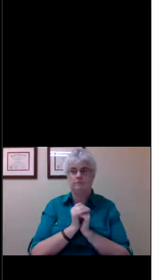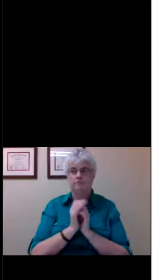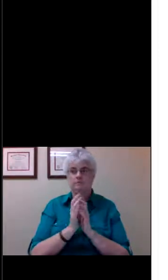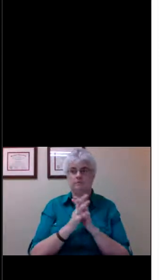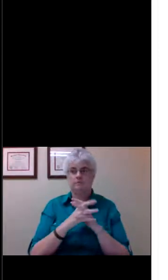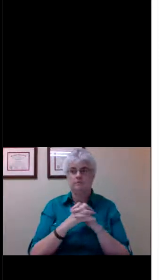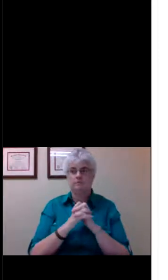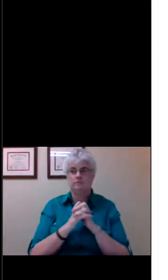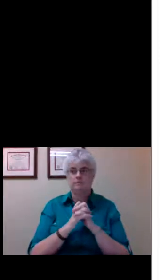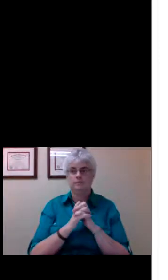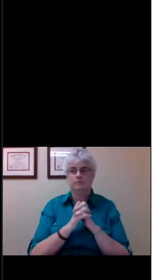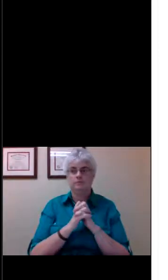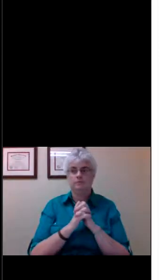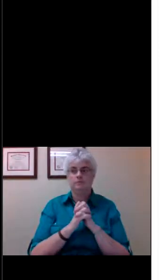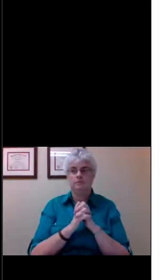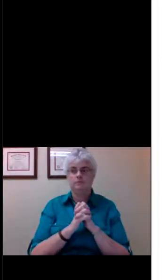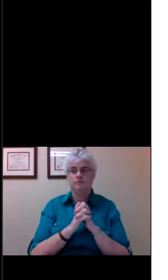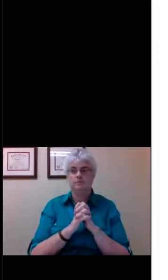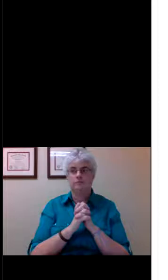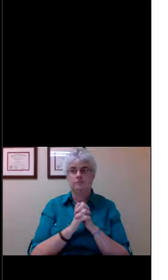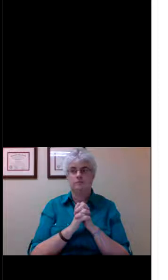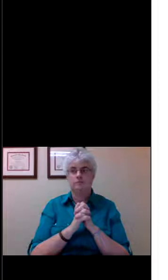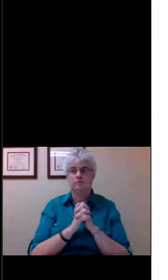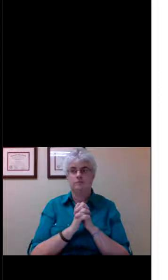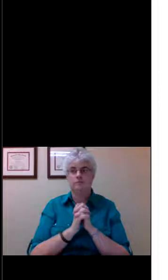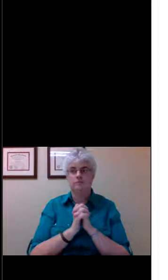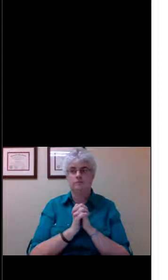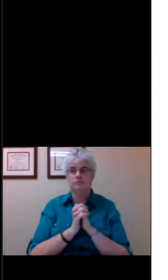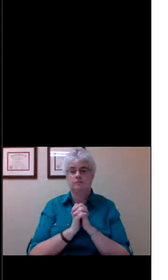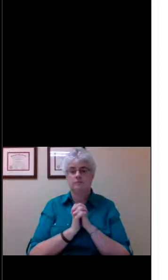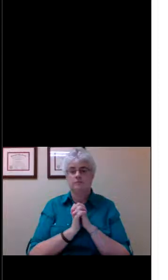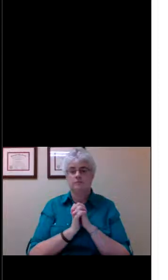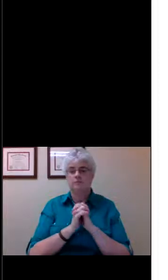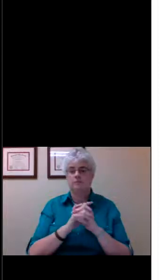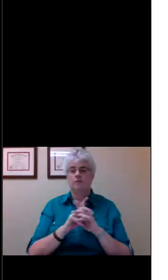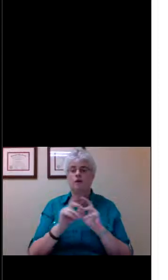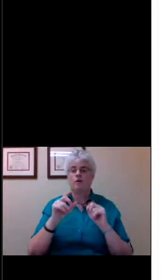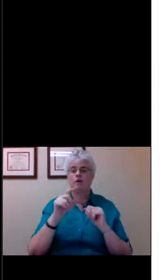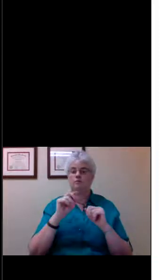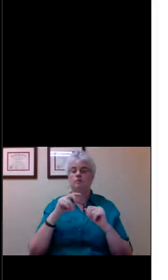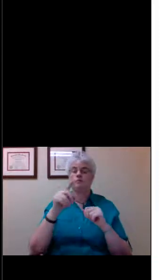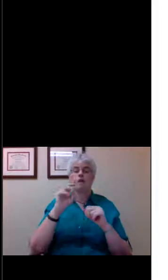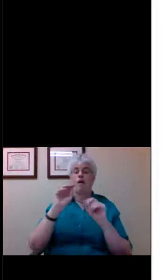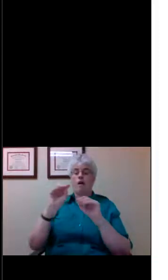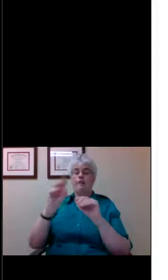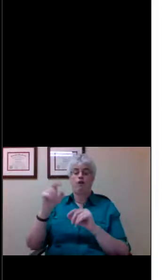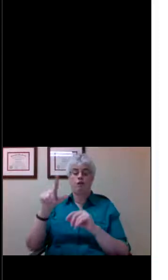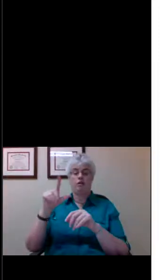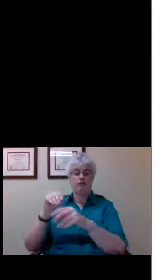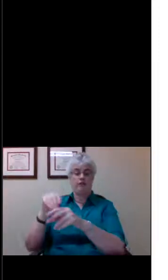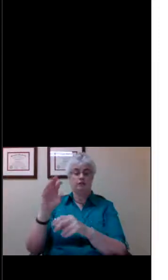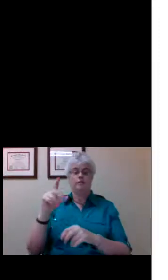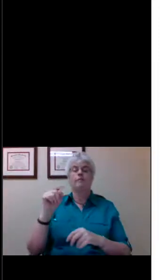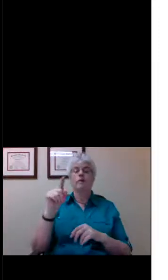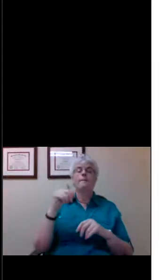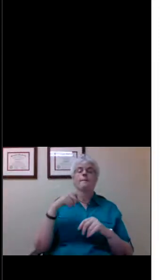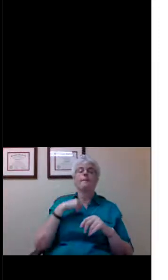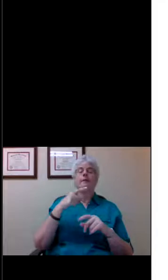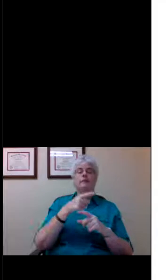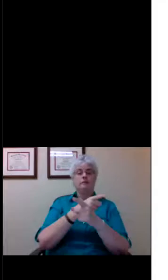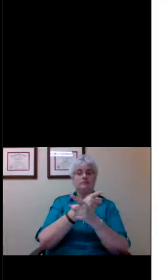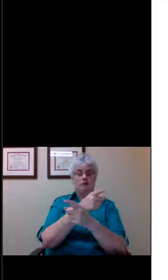haven't seen the URL? Does that make sense? Holly: Yeah, okay. Yeah, so yeah, the URL in